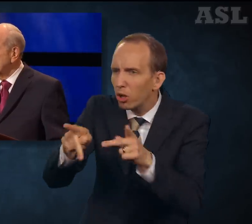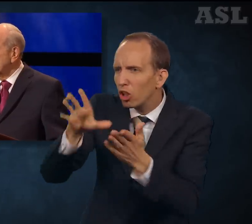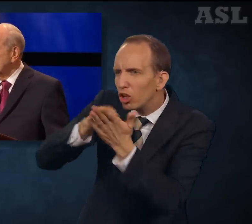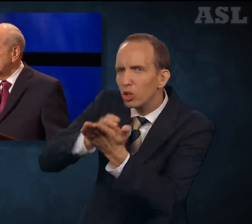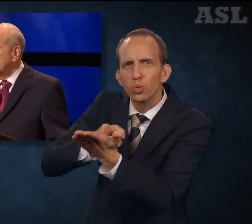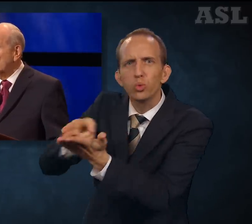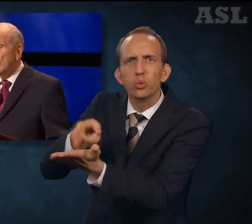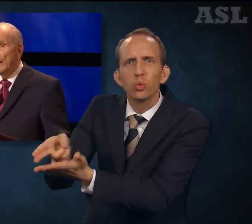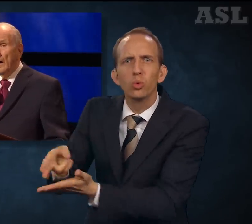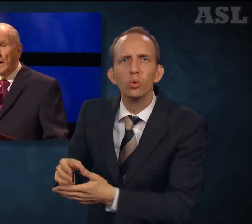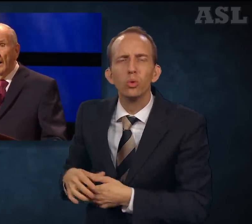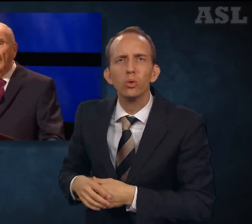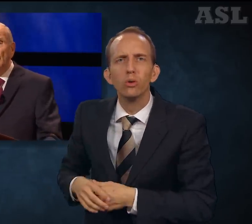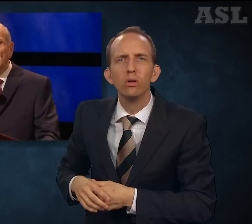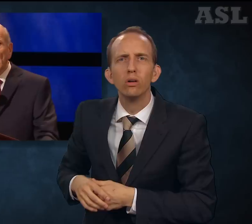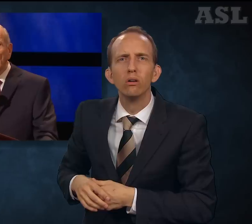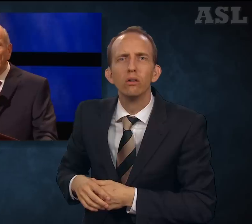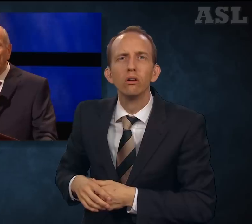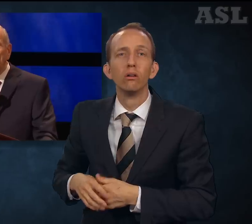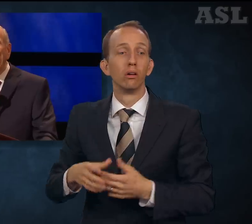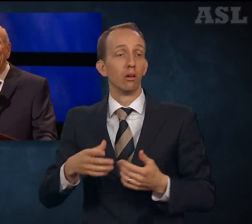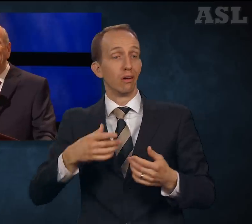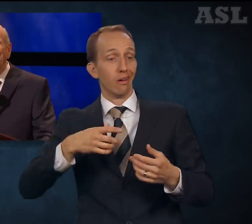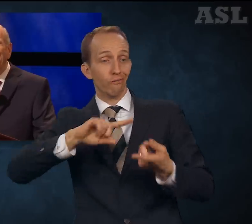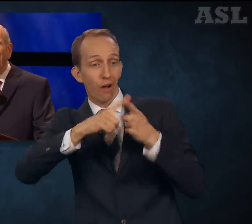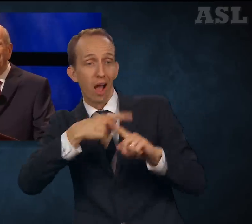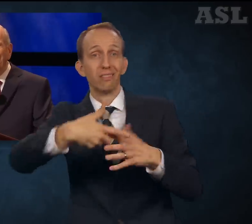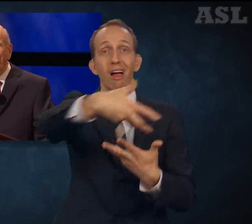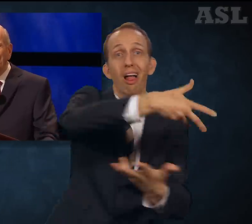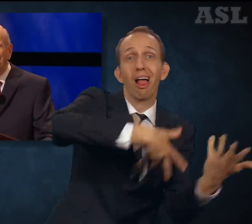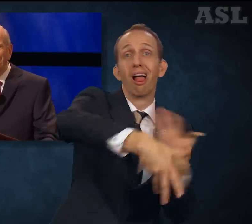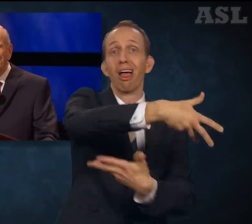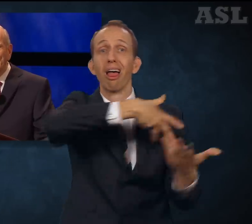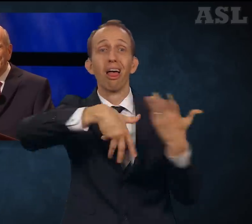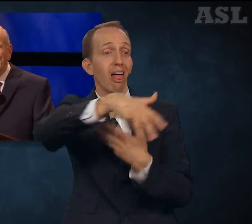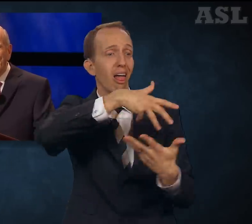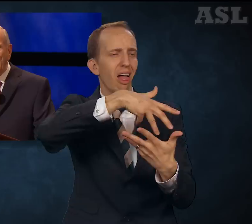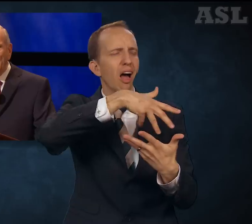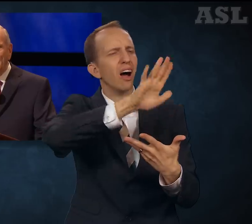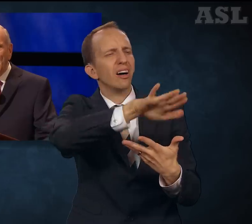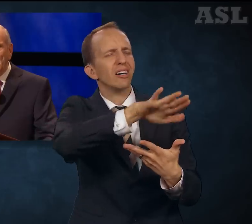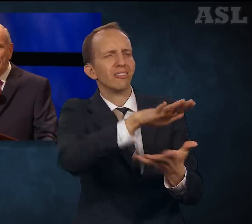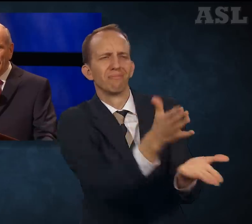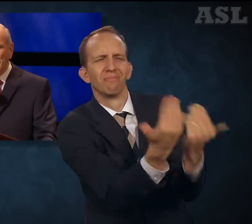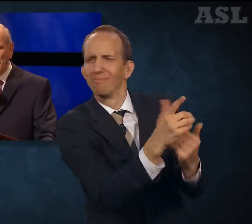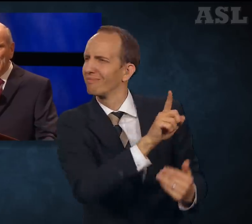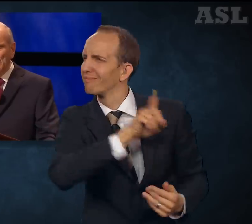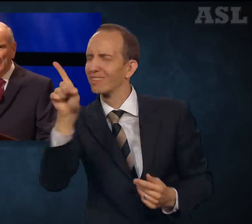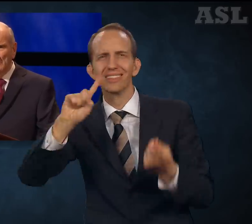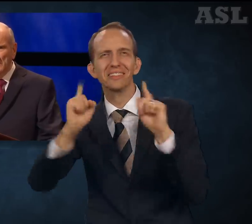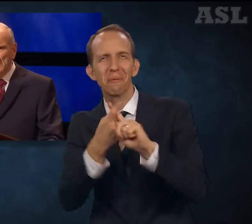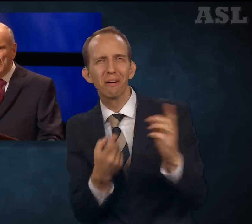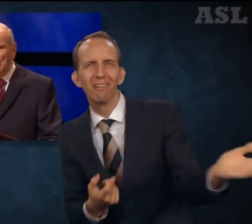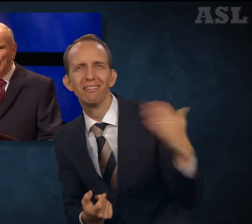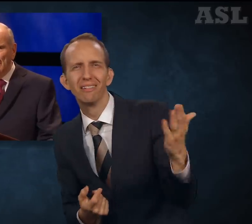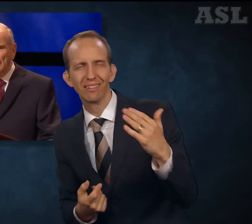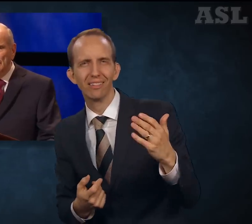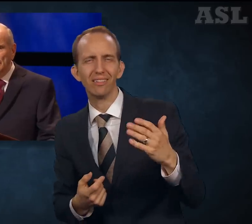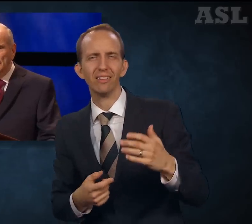OF TRUTH. I WOULD SACRIFICE HANGING OUT